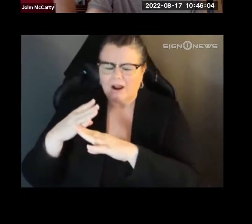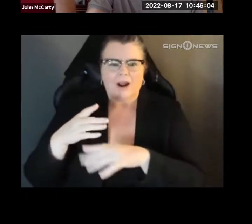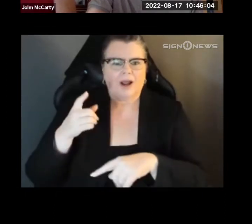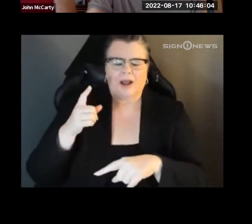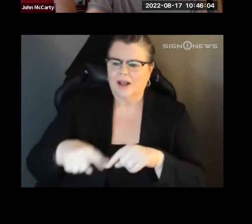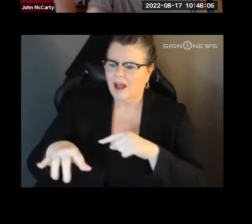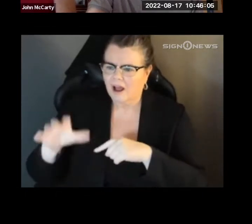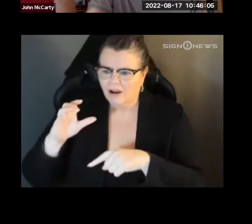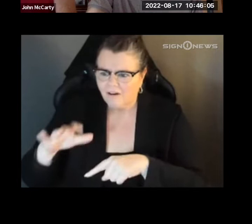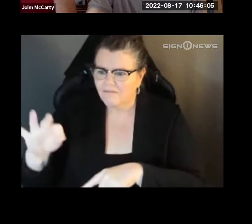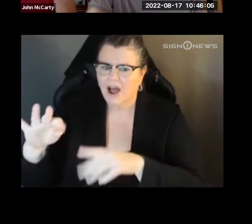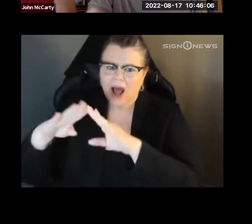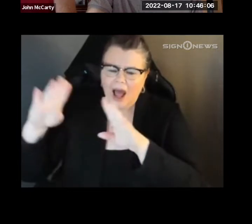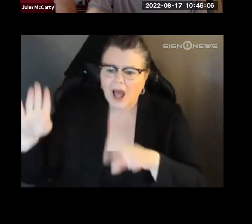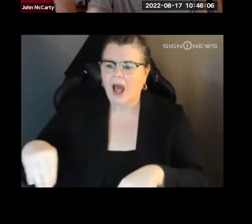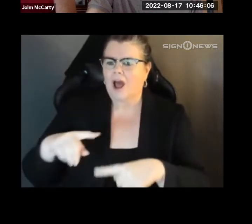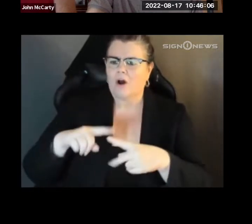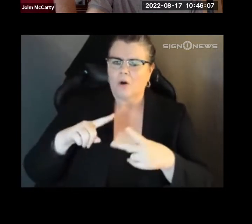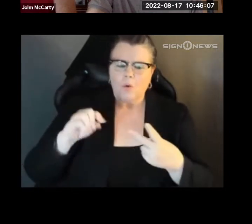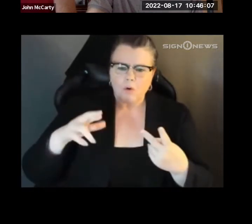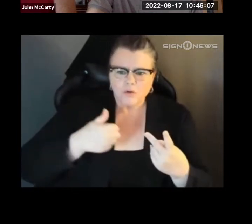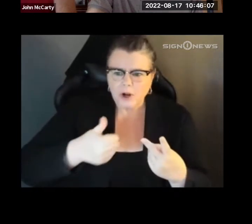people with disabilities and their needs are often